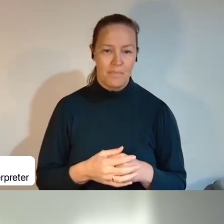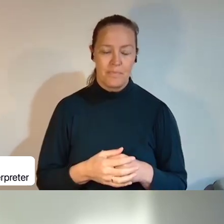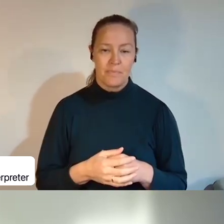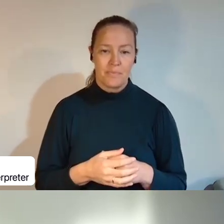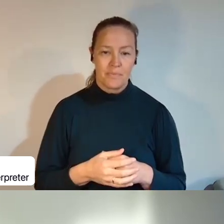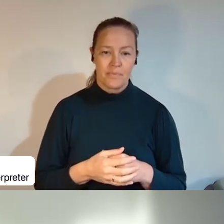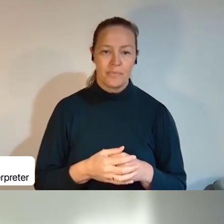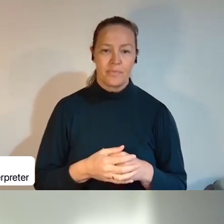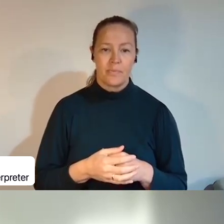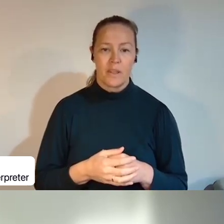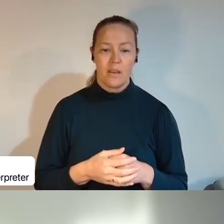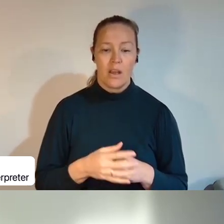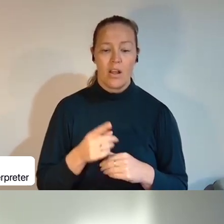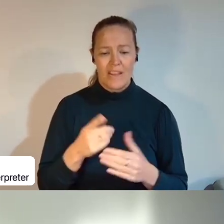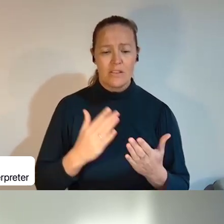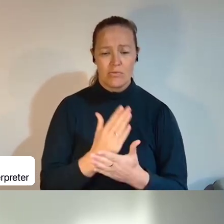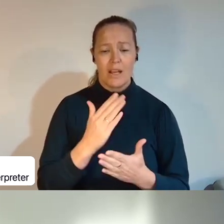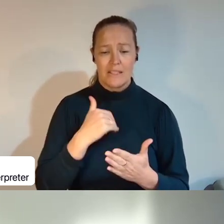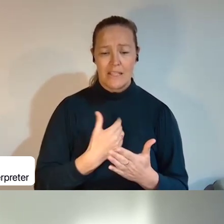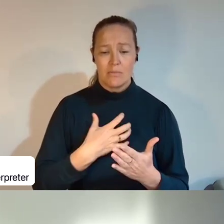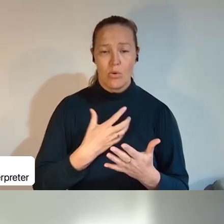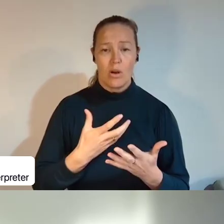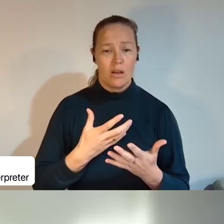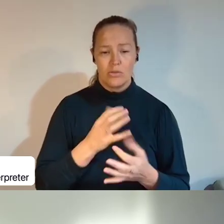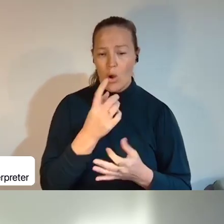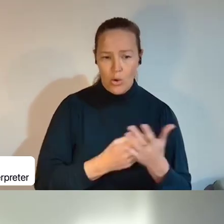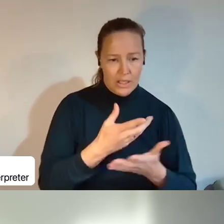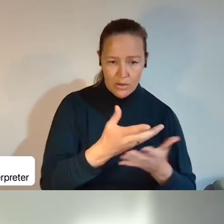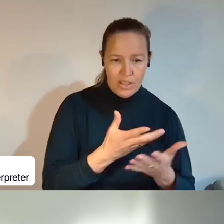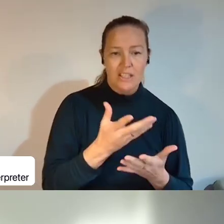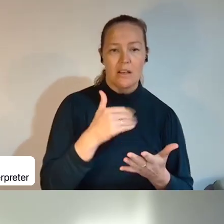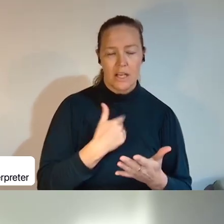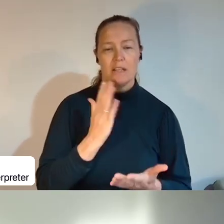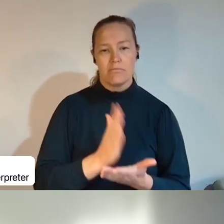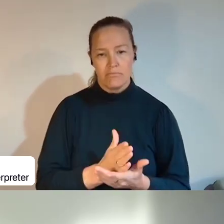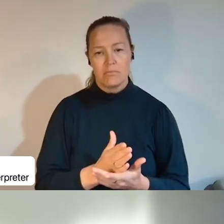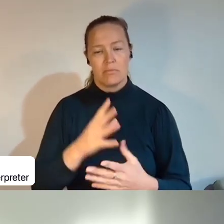these rights require more than consultation, they require genuine participation. The question should